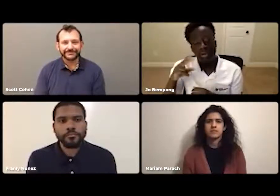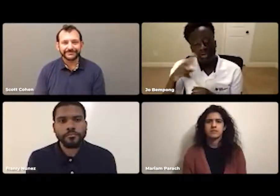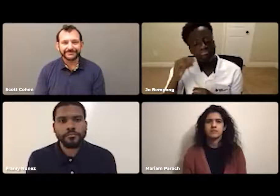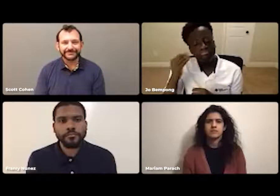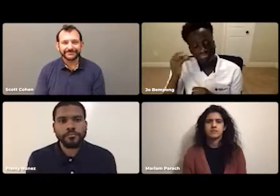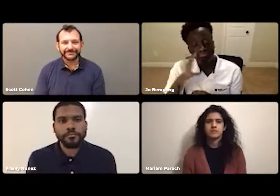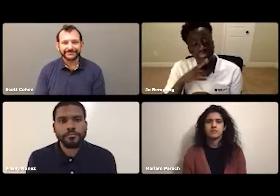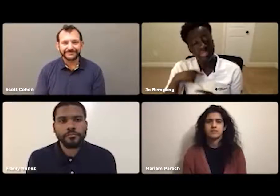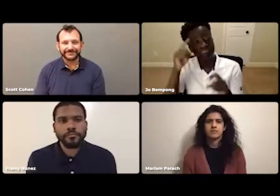I realized that was coding.